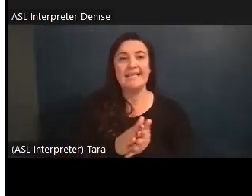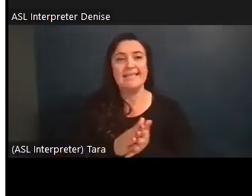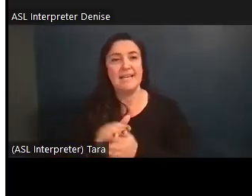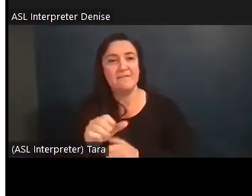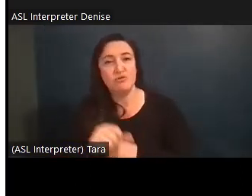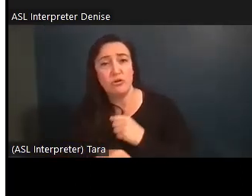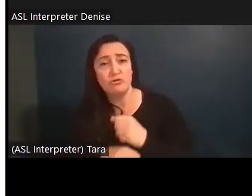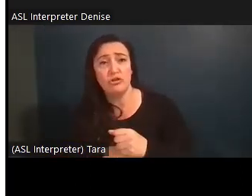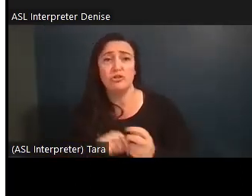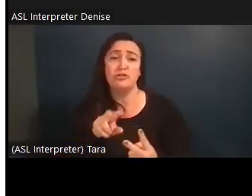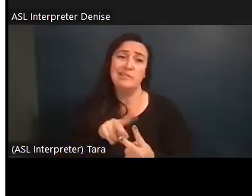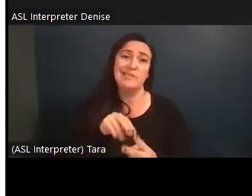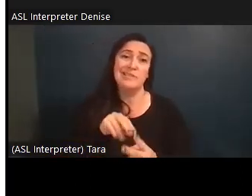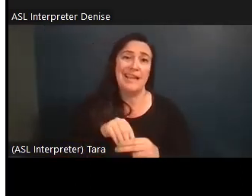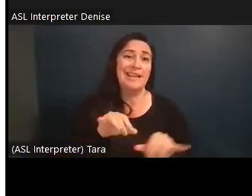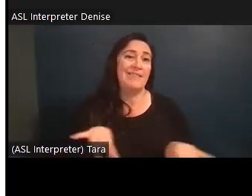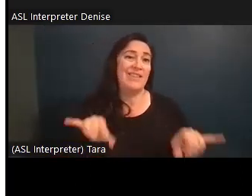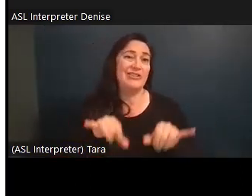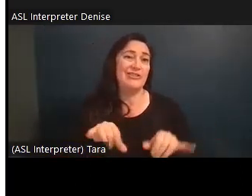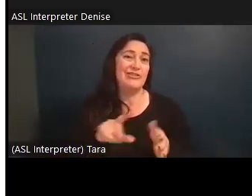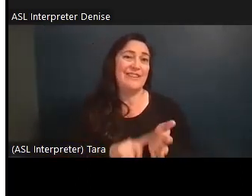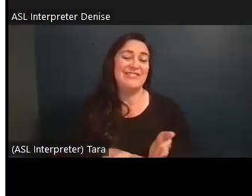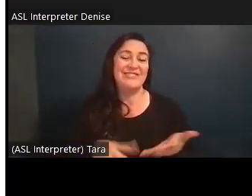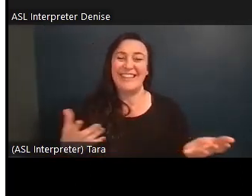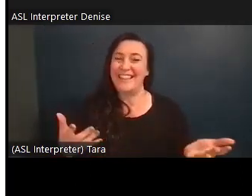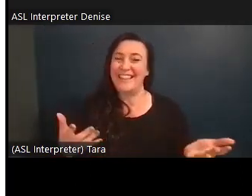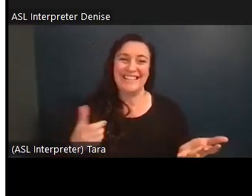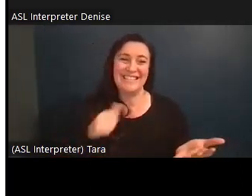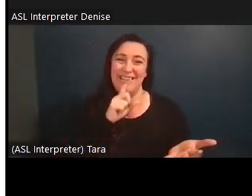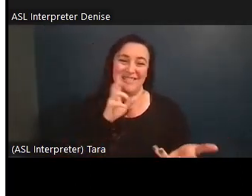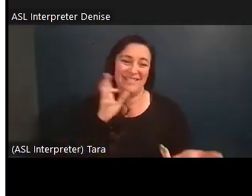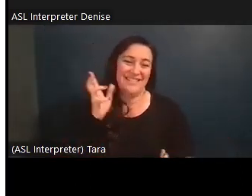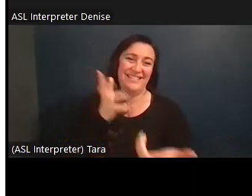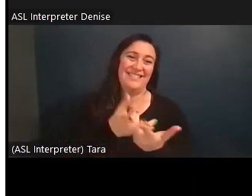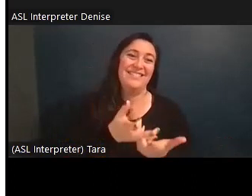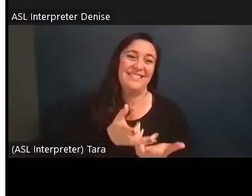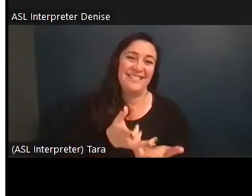academic research are not well designed for the kind of long